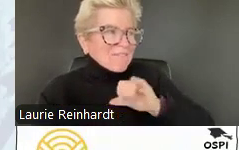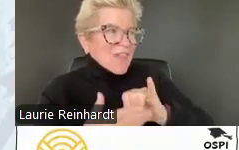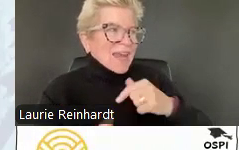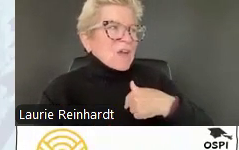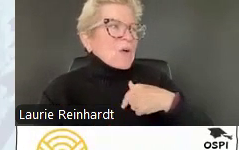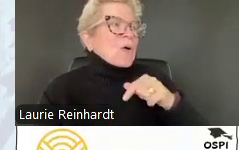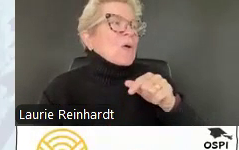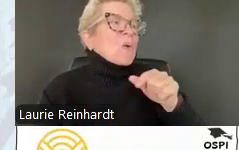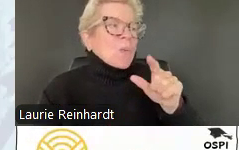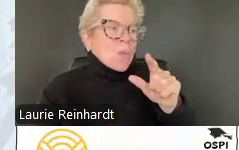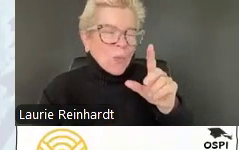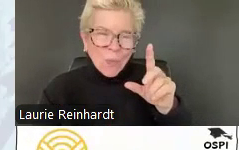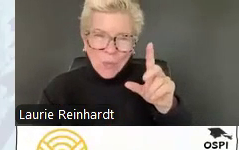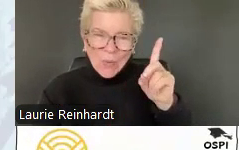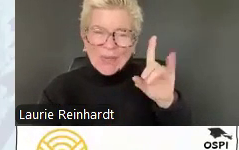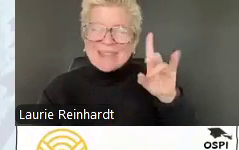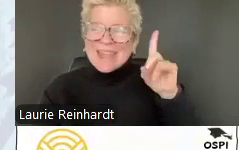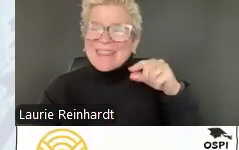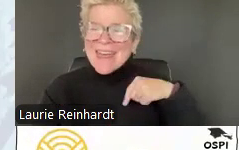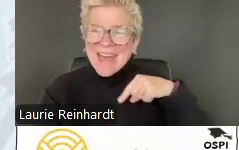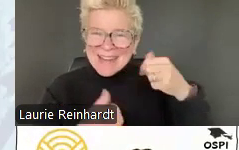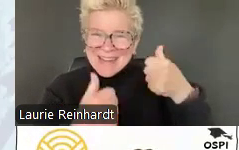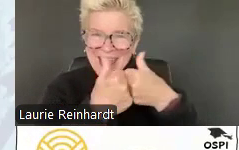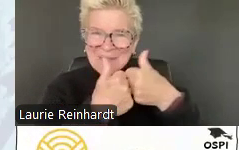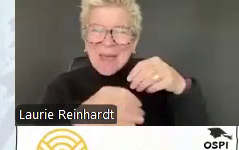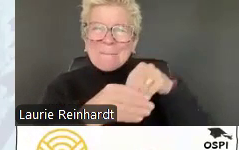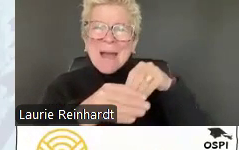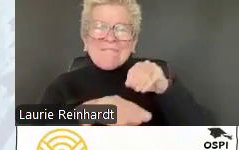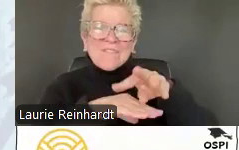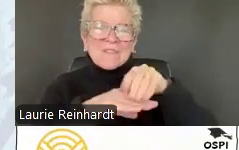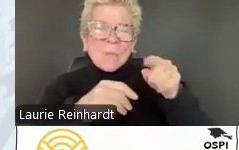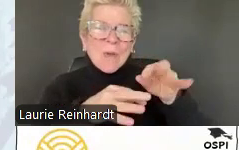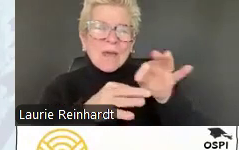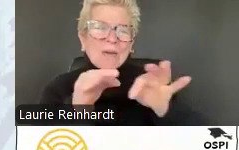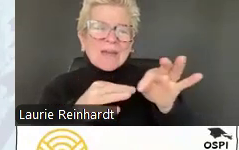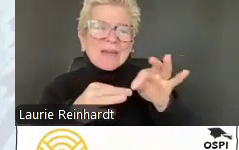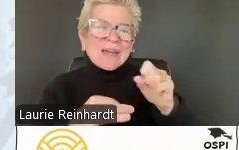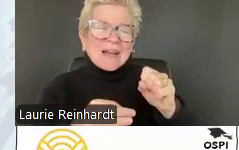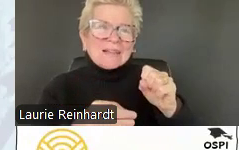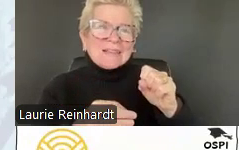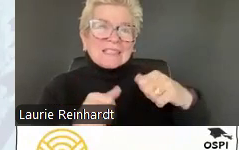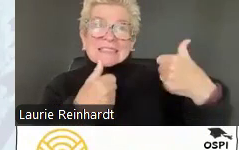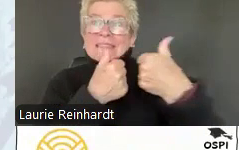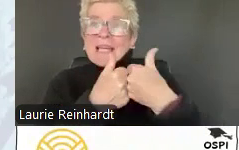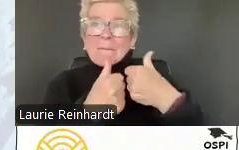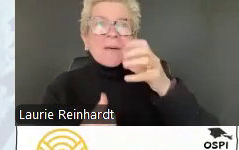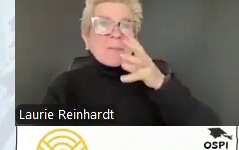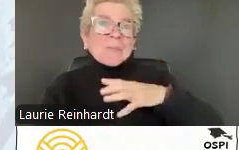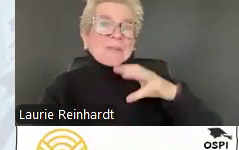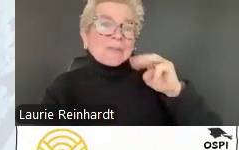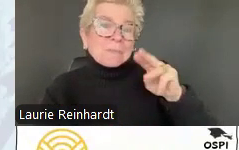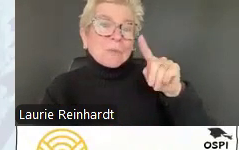advisory when I went sub for that Stump Miss Muto. For someone who wants to be an